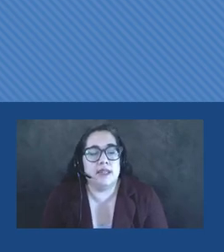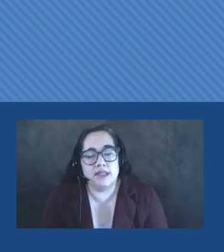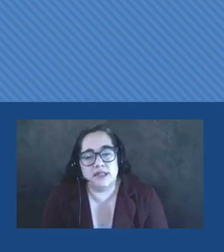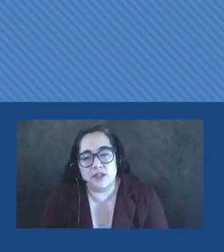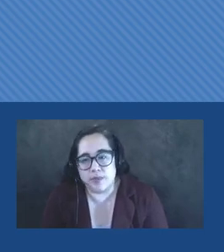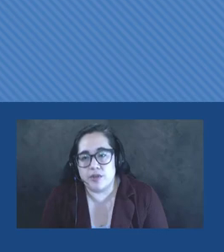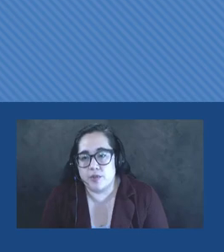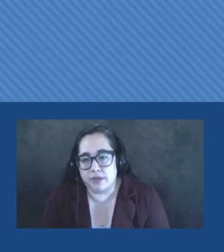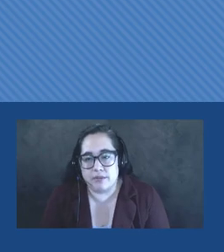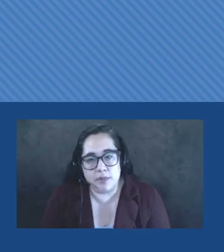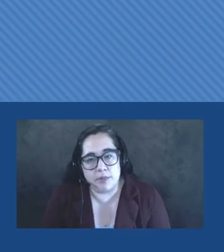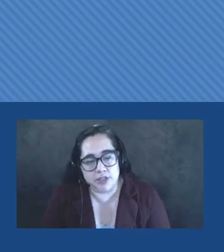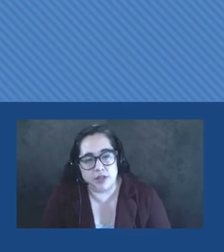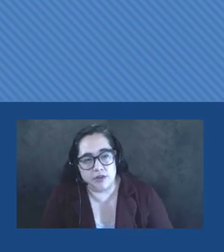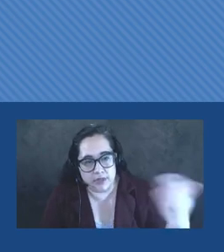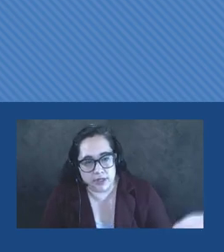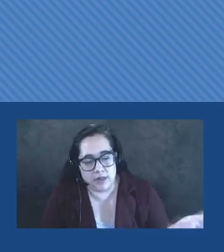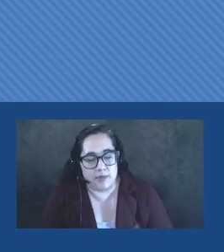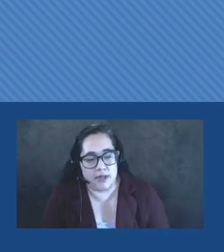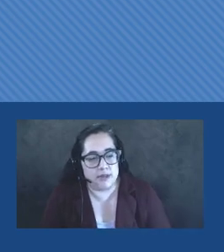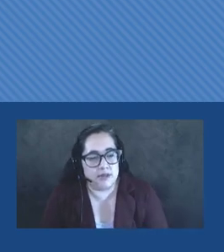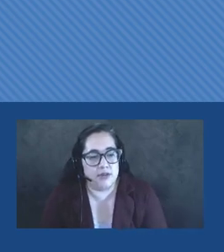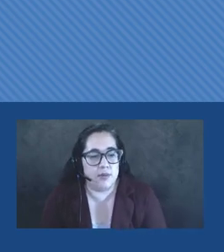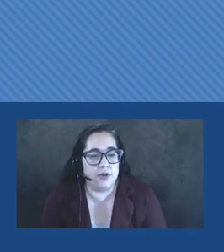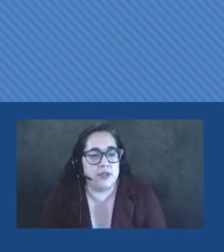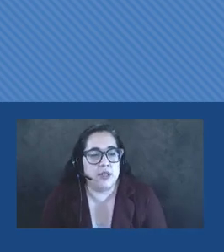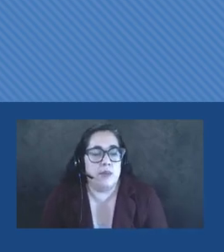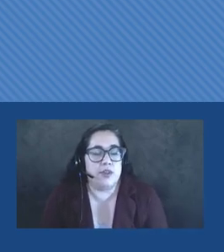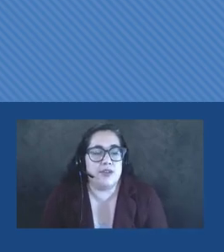Not just interpreters but people in general. But I'm applying this to interpreters. But there's